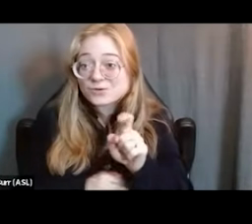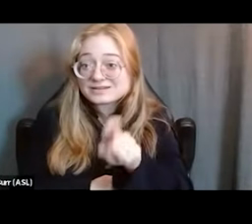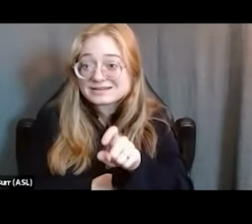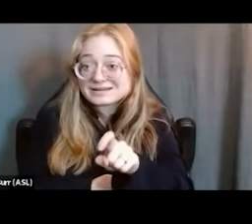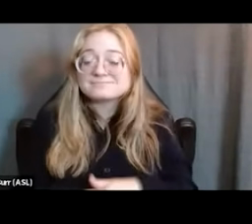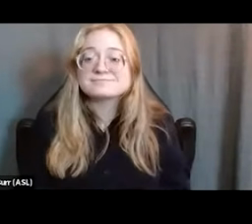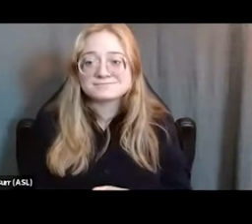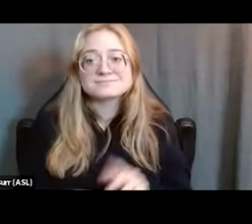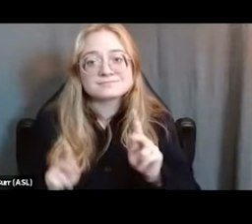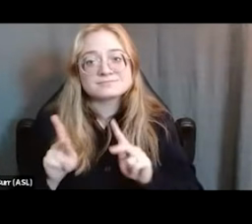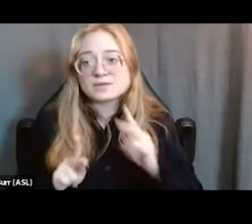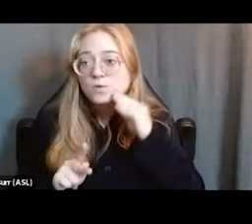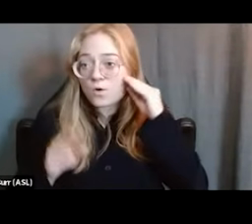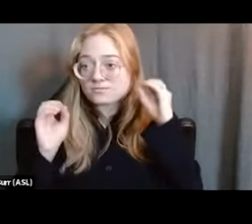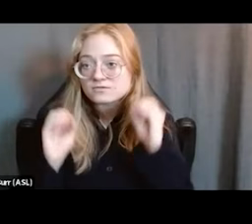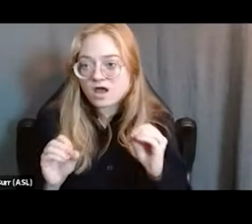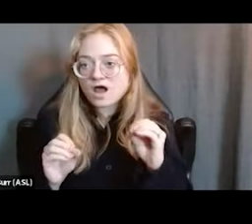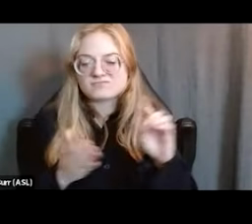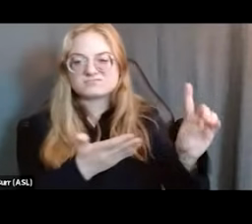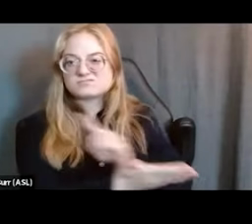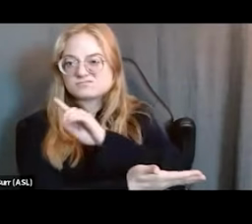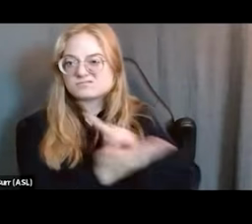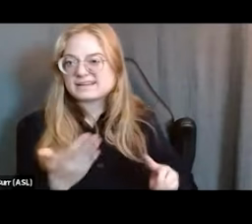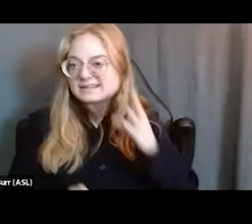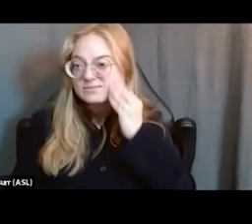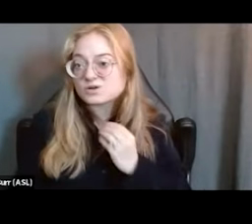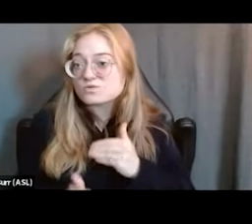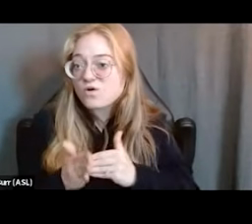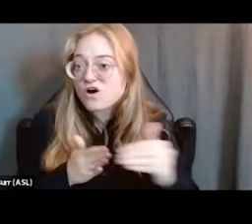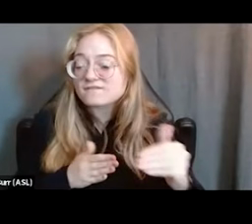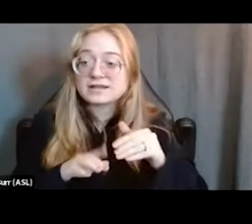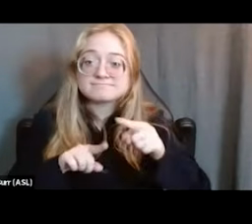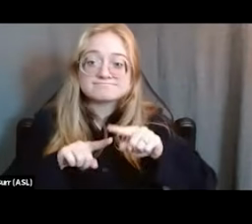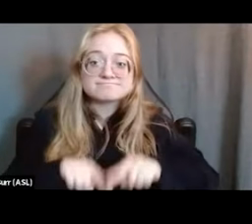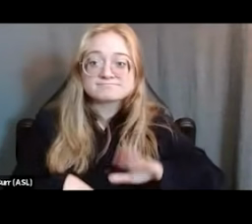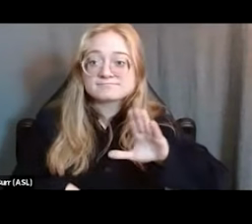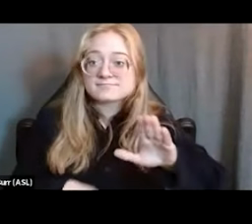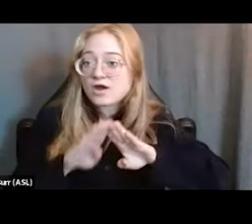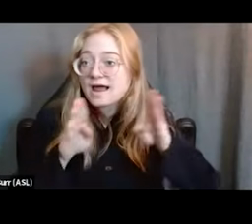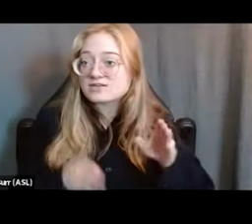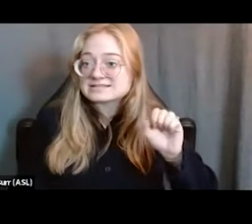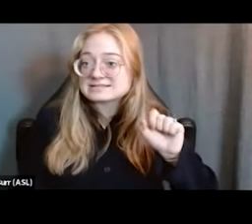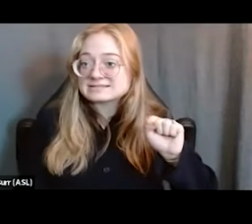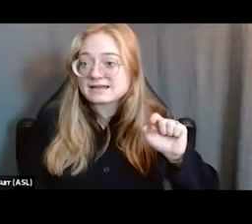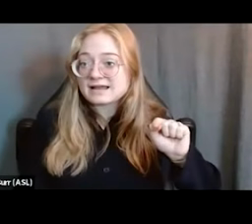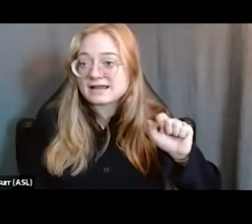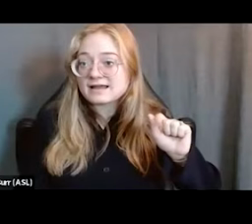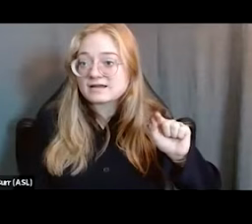and are barred from accessing this type of care based on race, based on their housing status of whether or not it's documented that they're unhoused